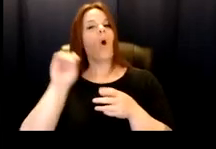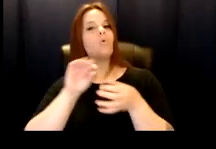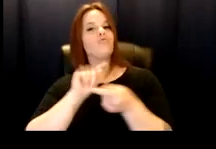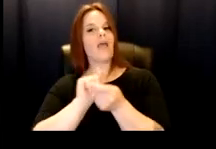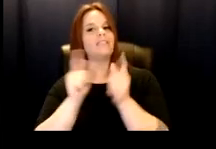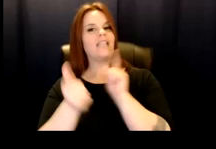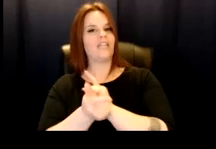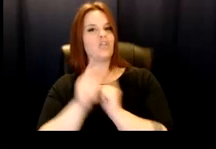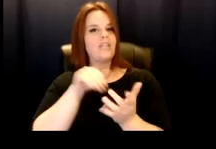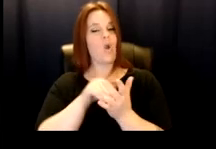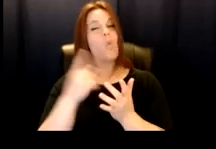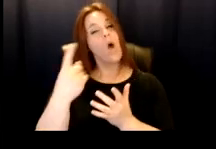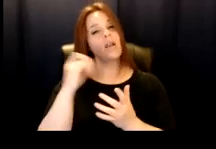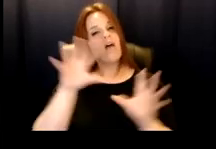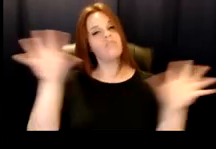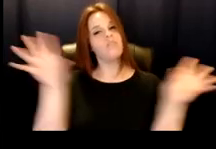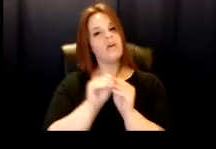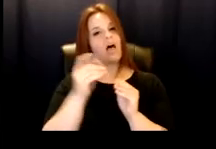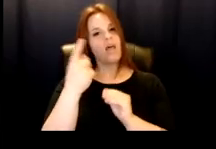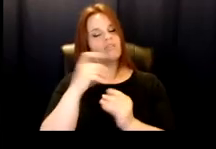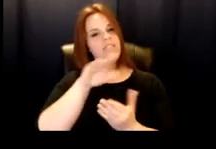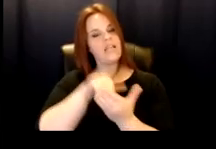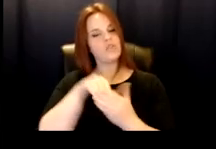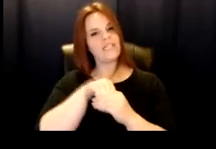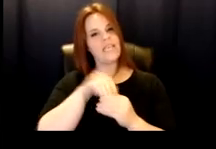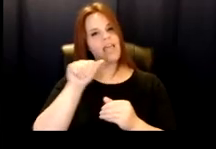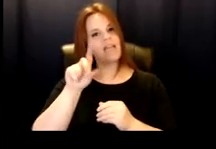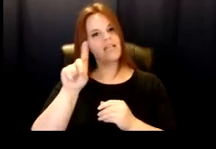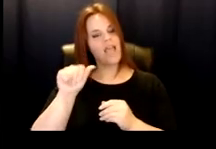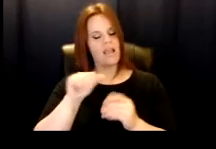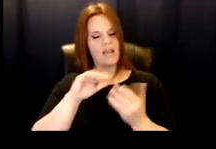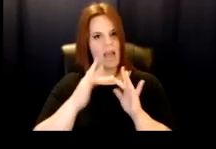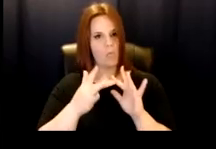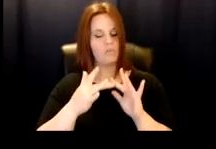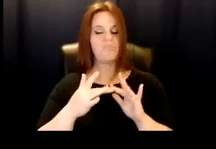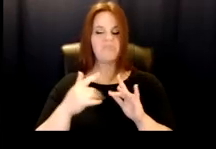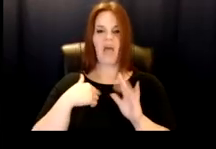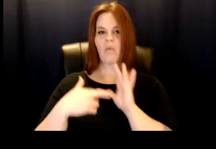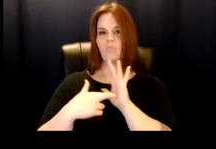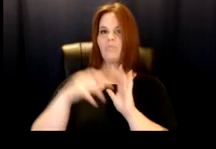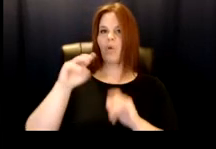the ADA National Network. I am acting here on behalf of Dr. Mark Harniss, who is the